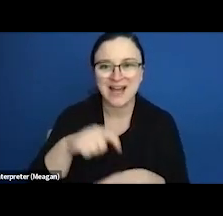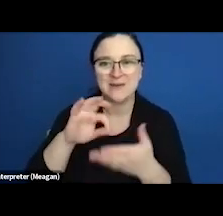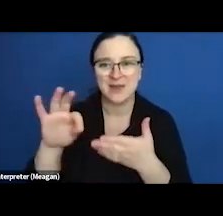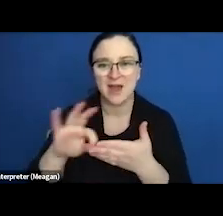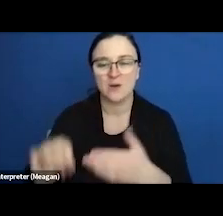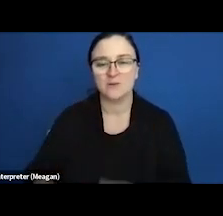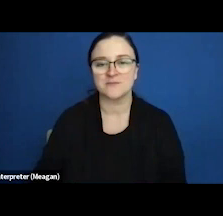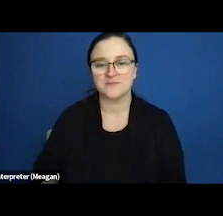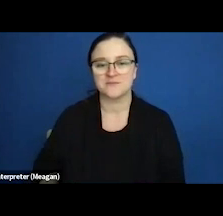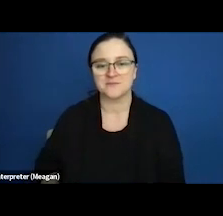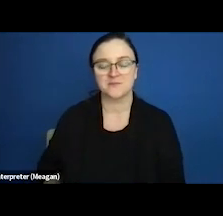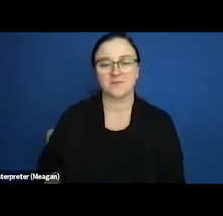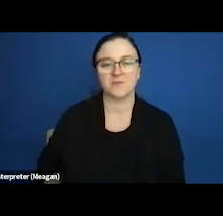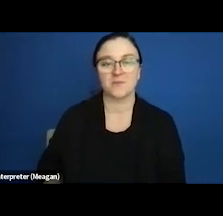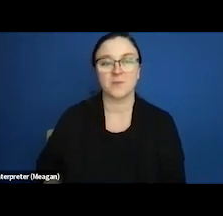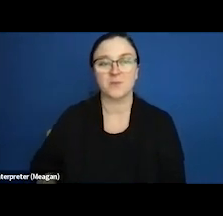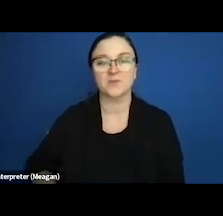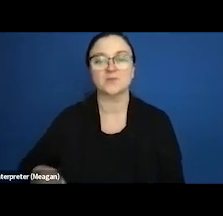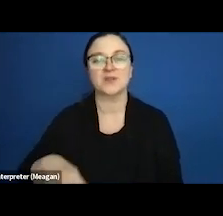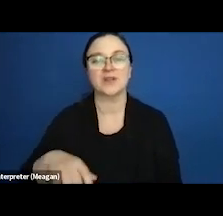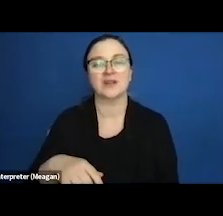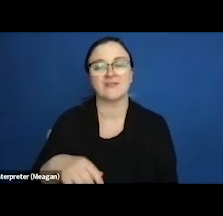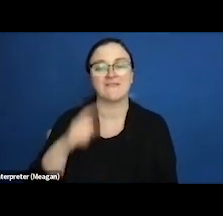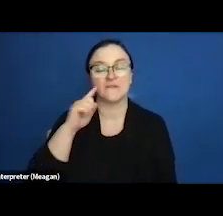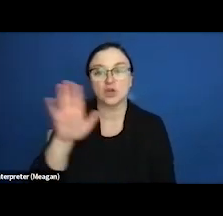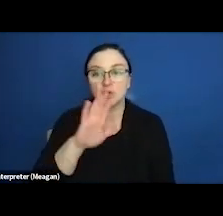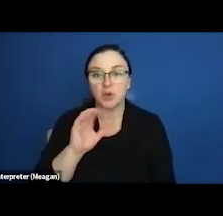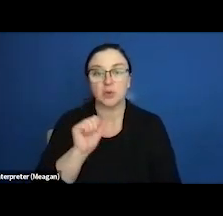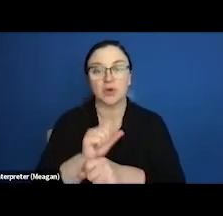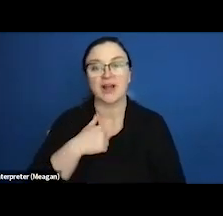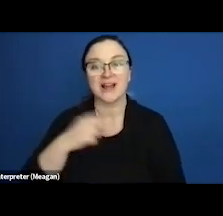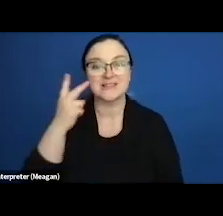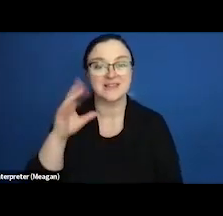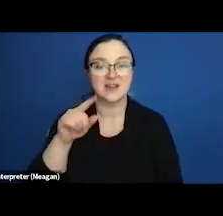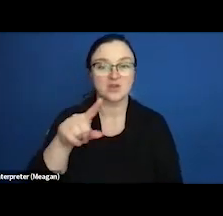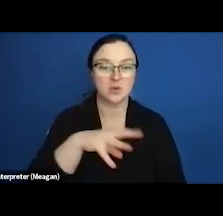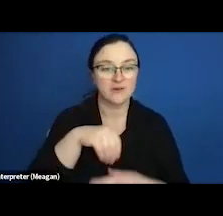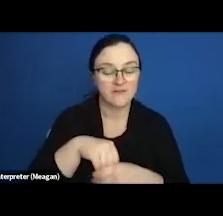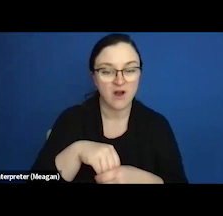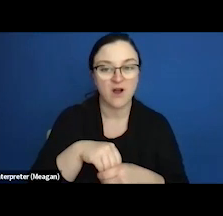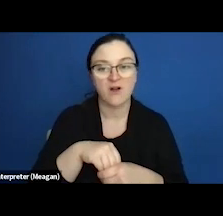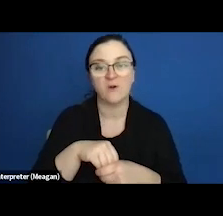Oh, sorry, for your work. I see that you were involved, as well as Rebecca, in the Point-in-Time Count.